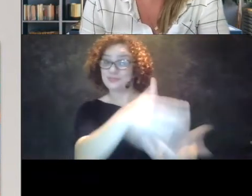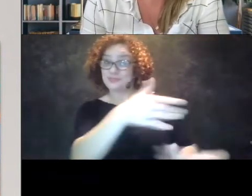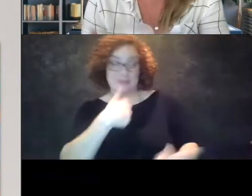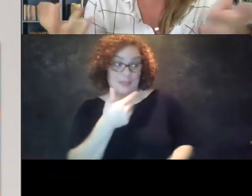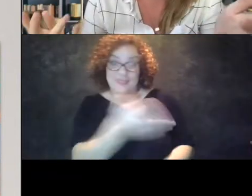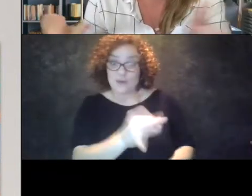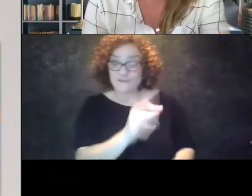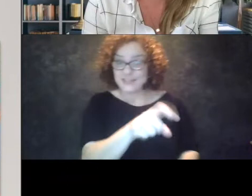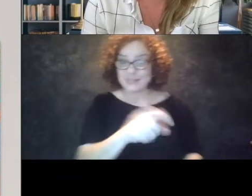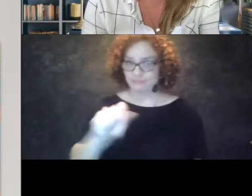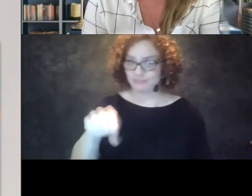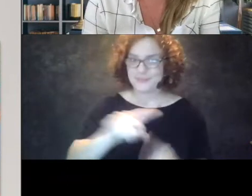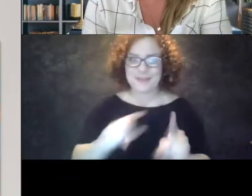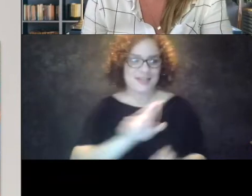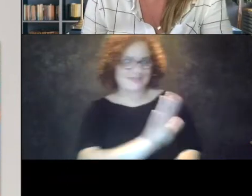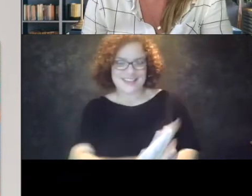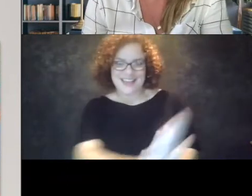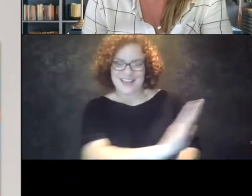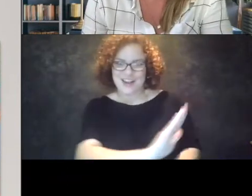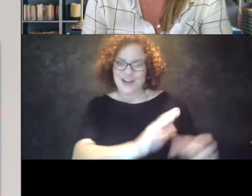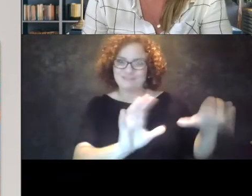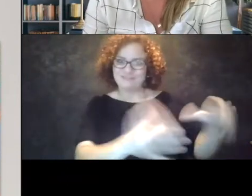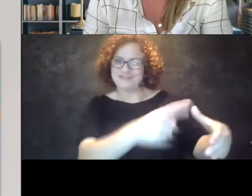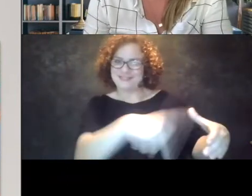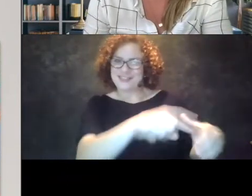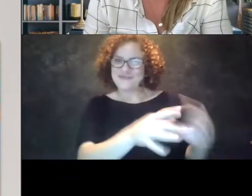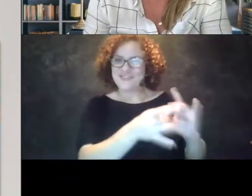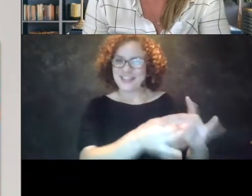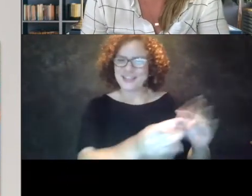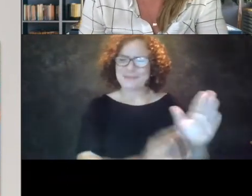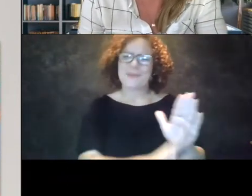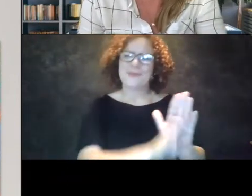Because the relationship just grew so much. But then I've seen times in classrooms where